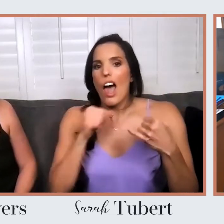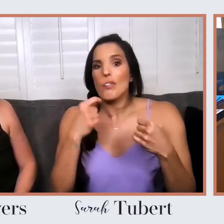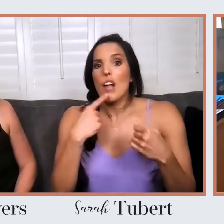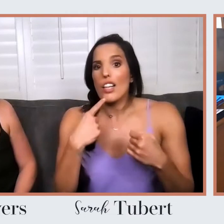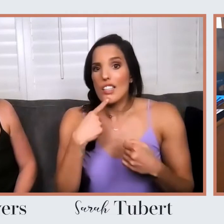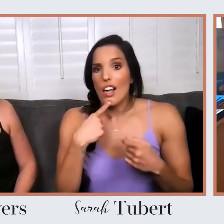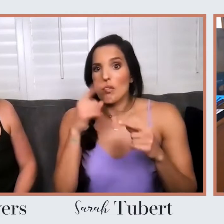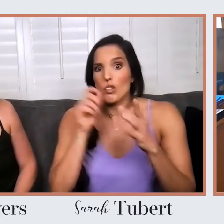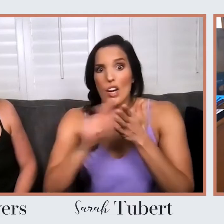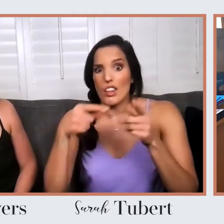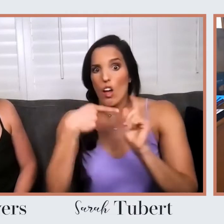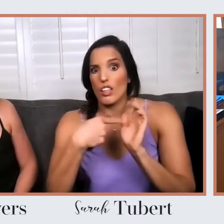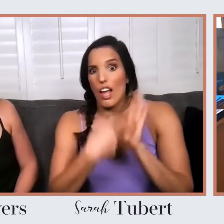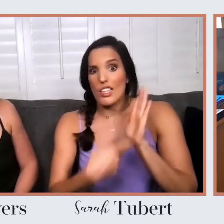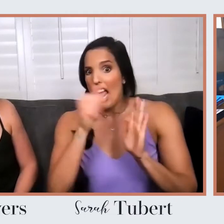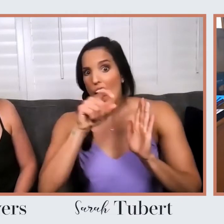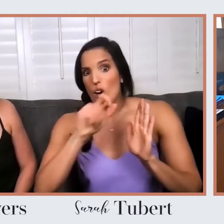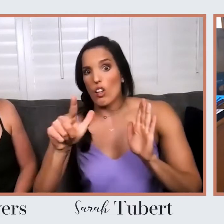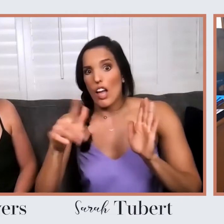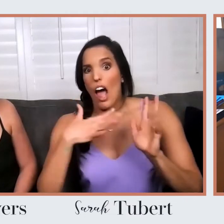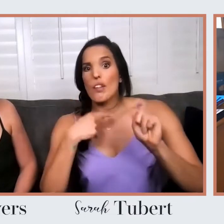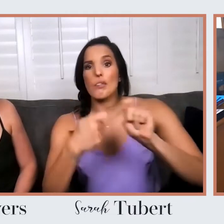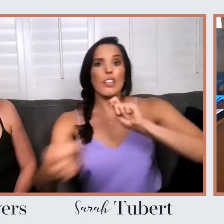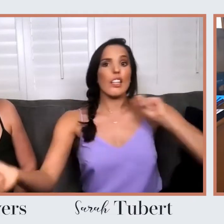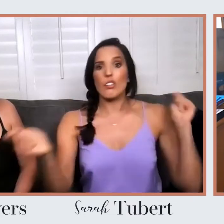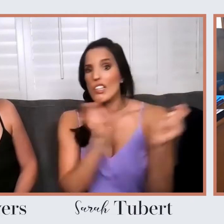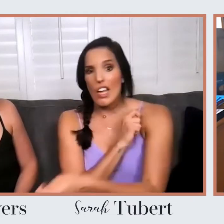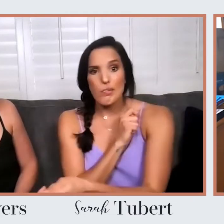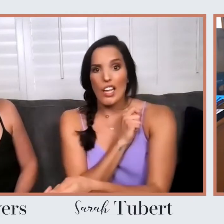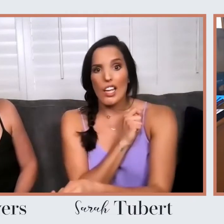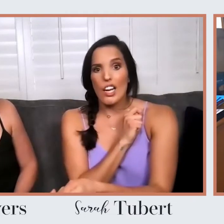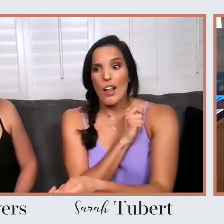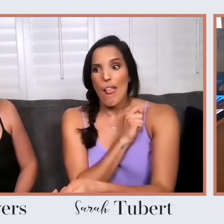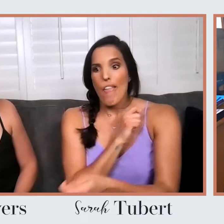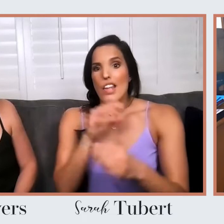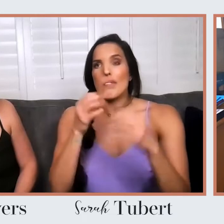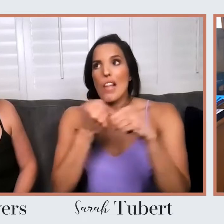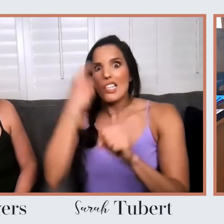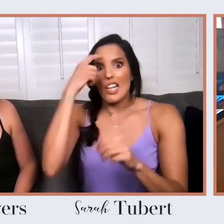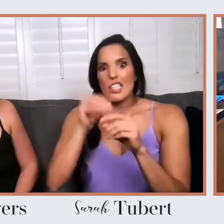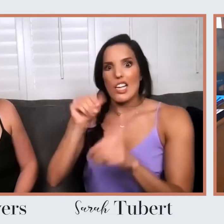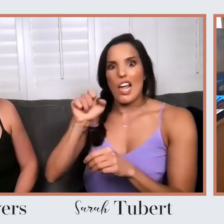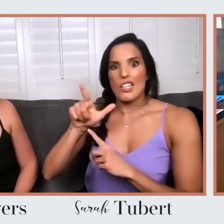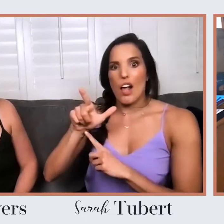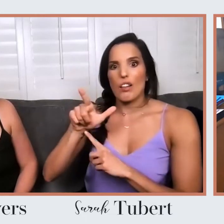I do not say what's written on the lines at all. I'm completely revamping it to make sense